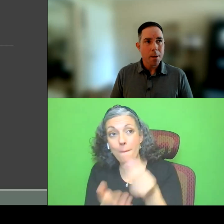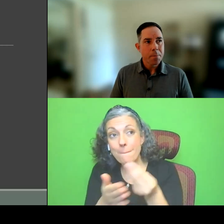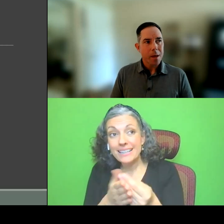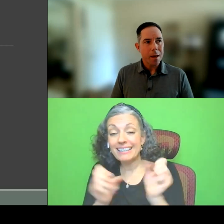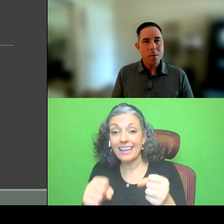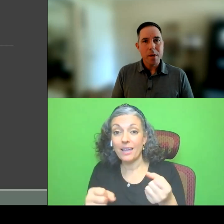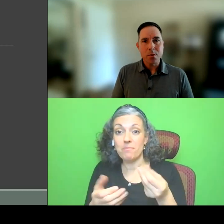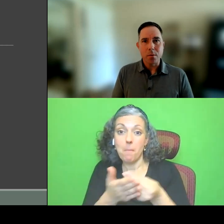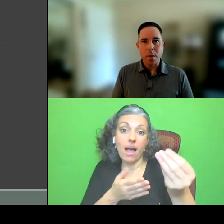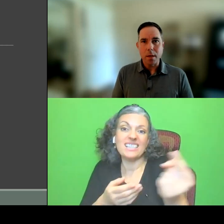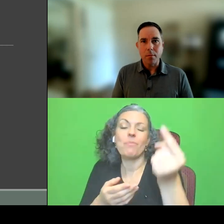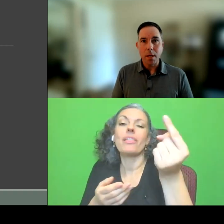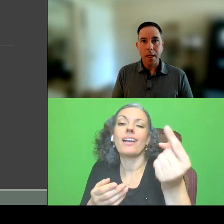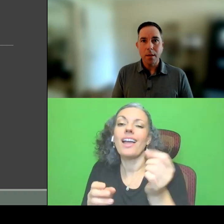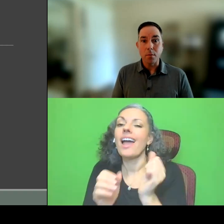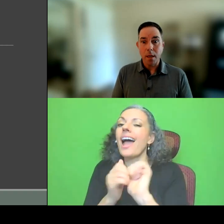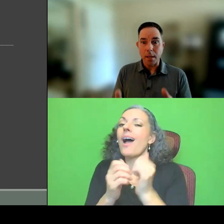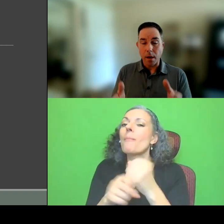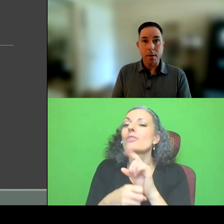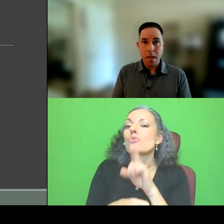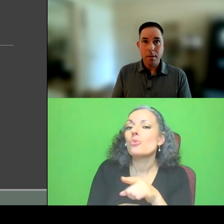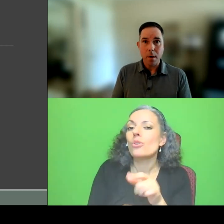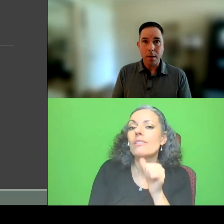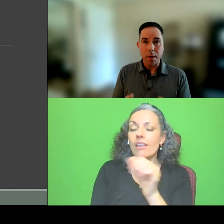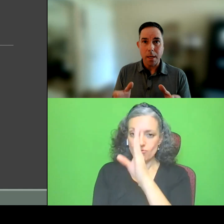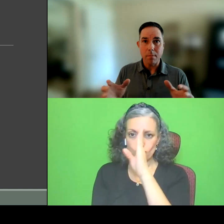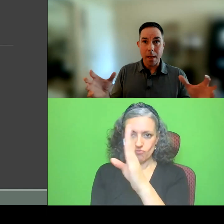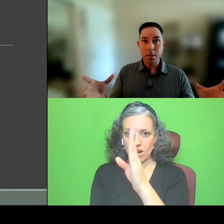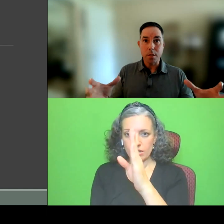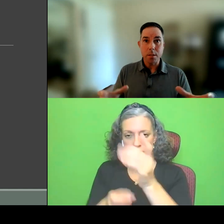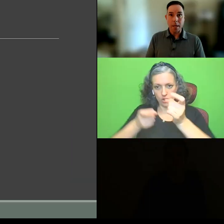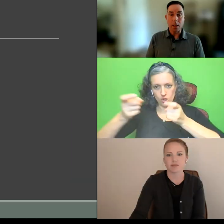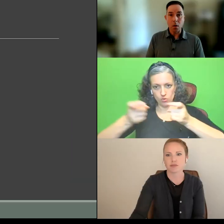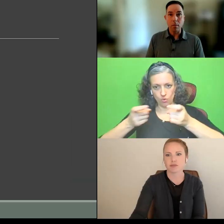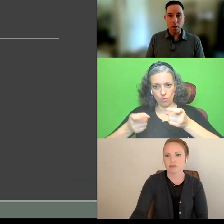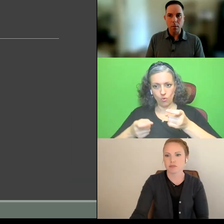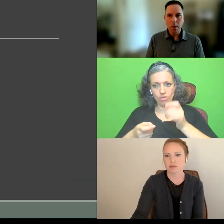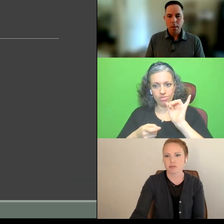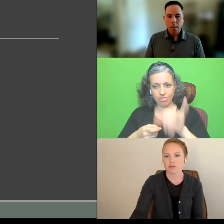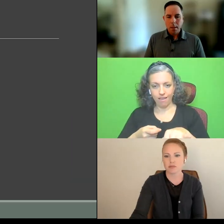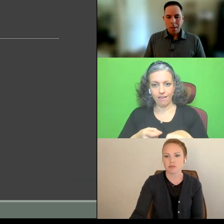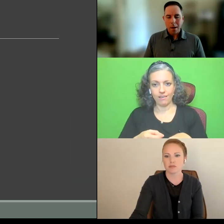How do we make sure that if we can't directly govern that and we can't manage that to that lower level,